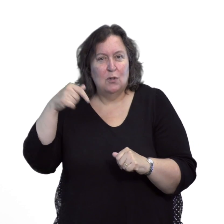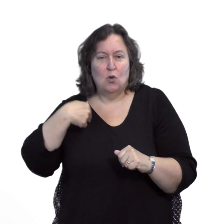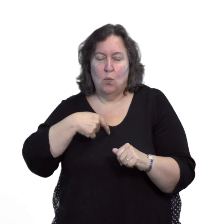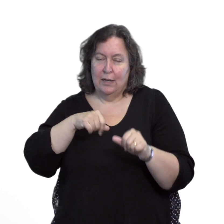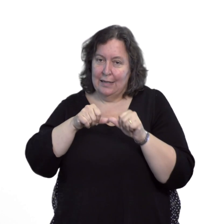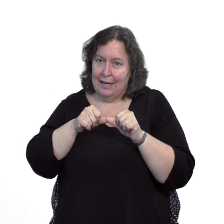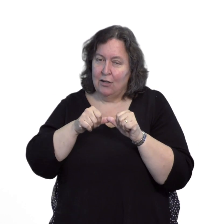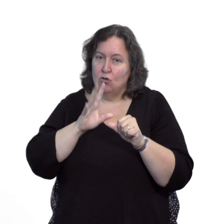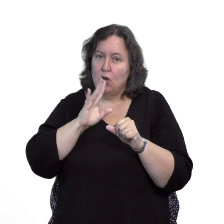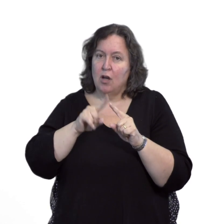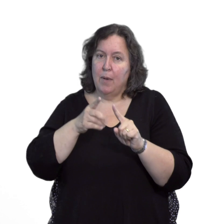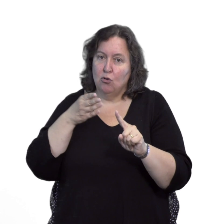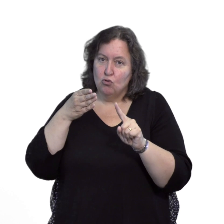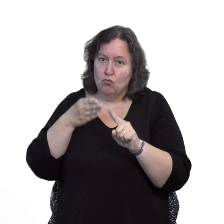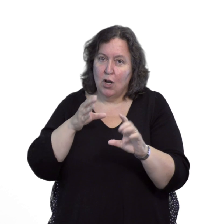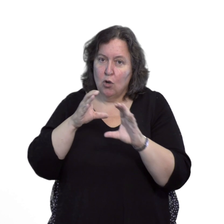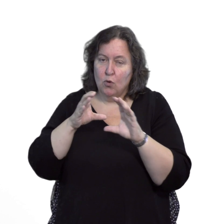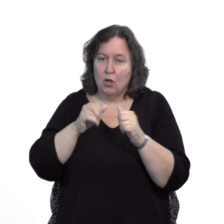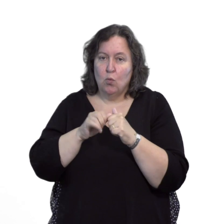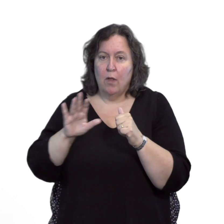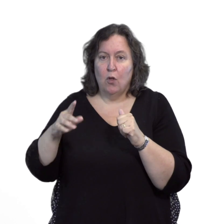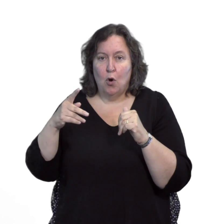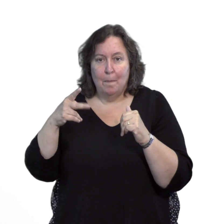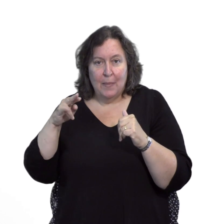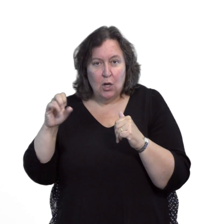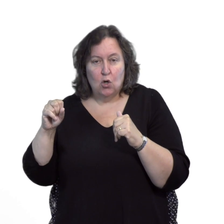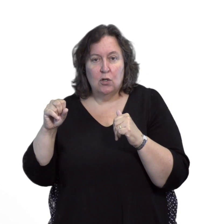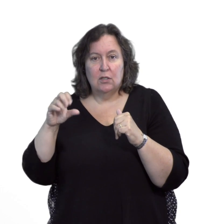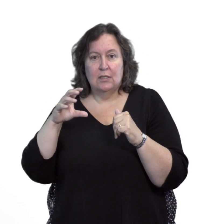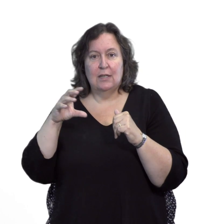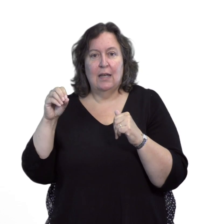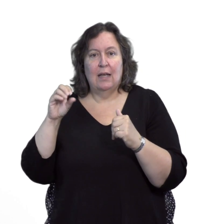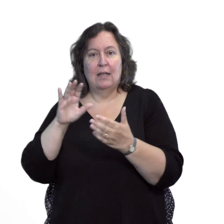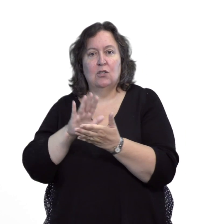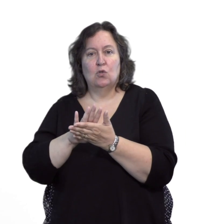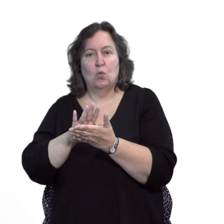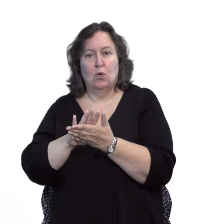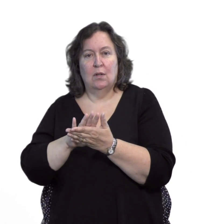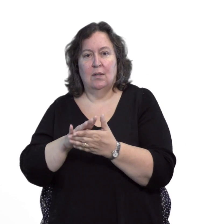with her peers in school.